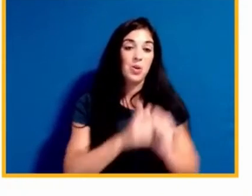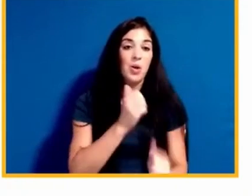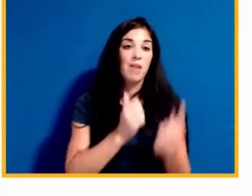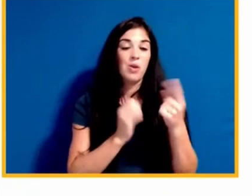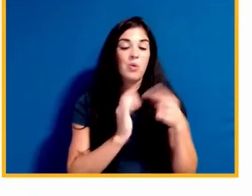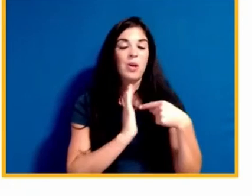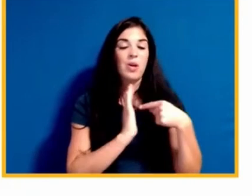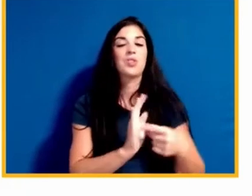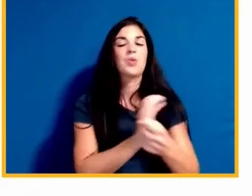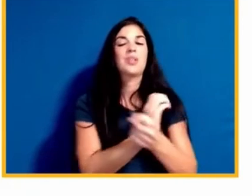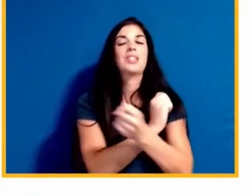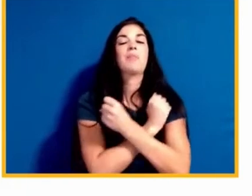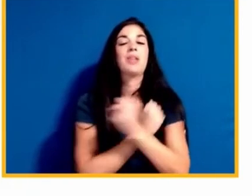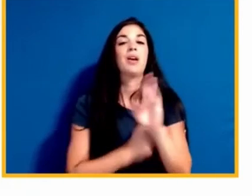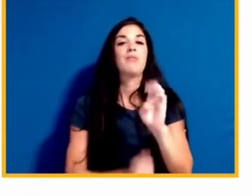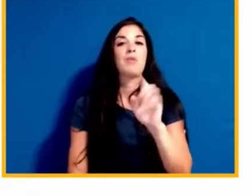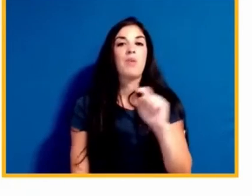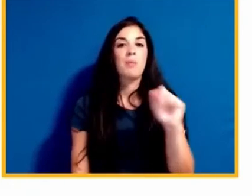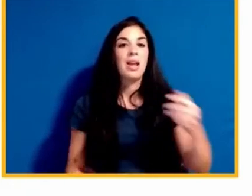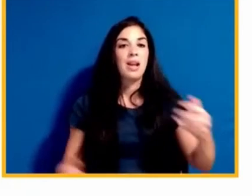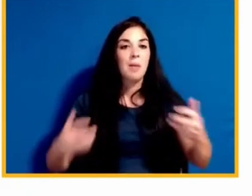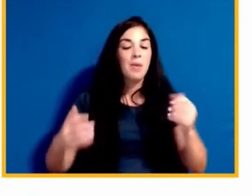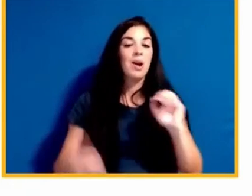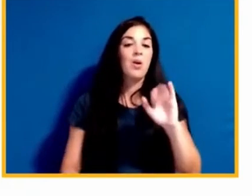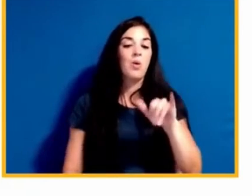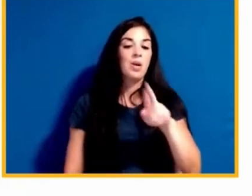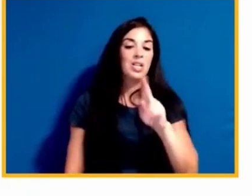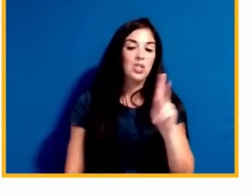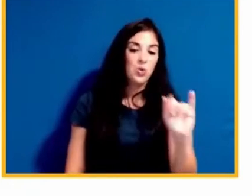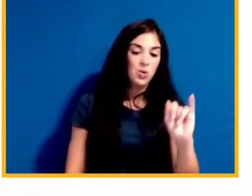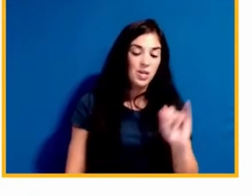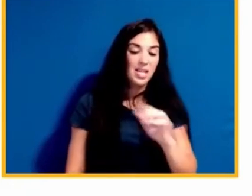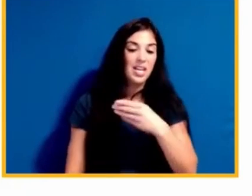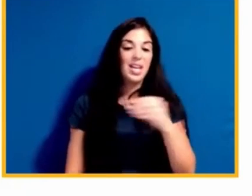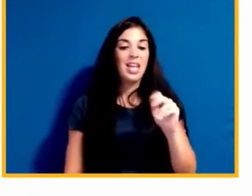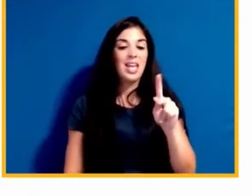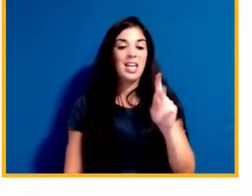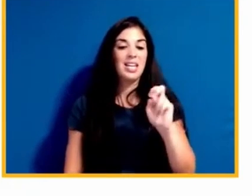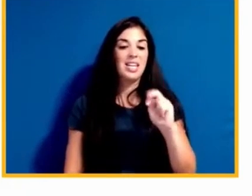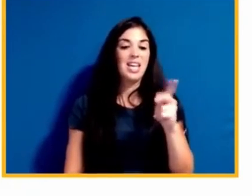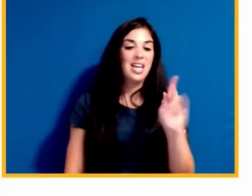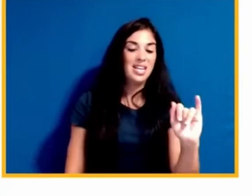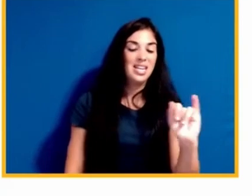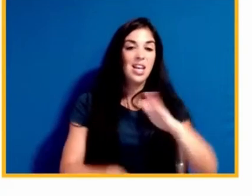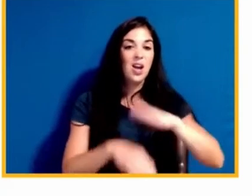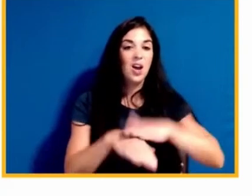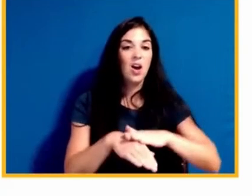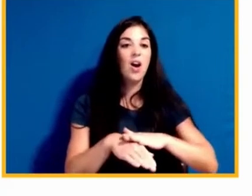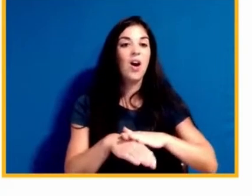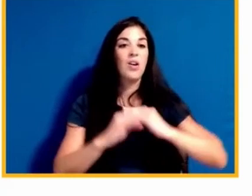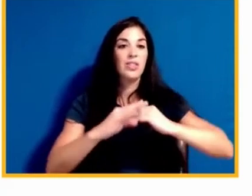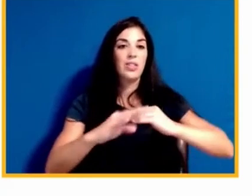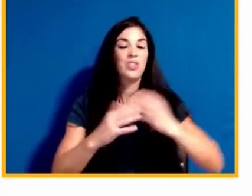show some love for Beta Monkey, Yuki and Kendi being on our broadcast today. Everybody make some hearts, some